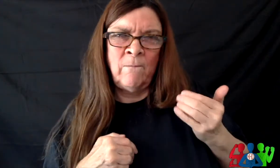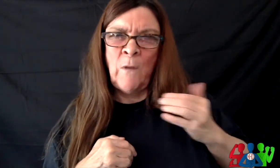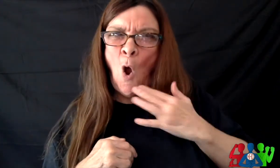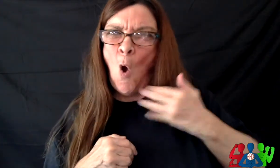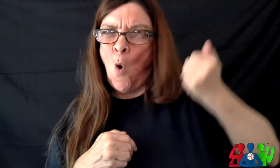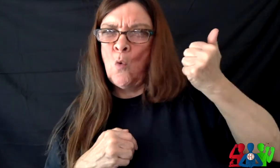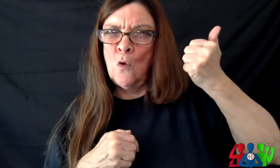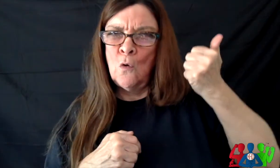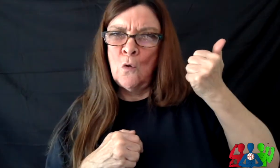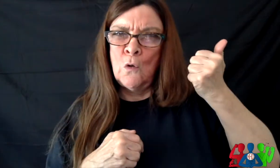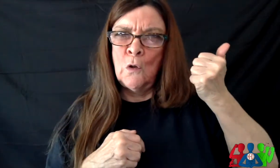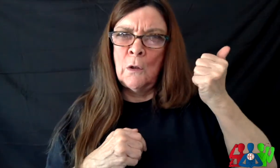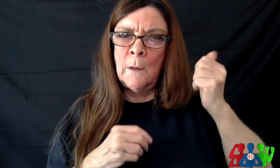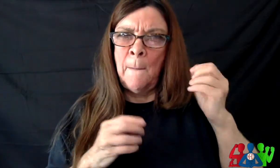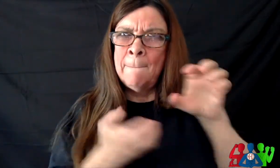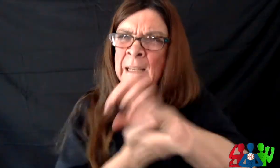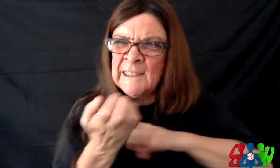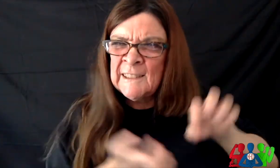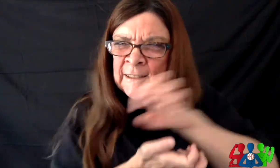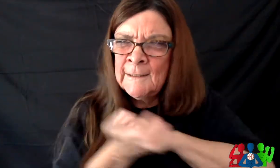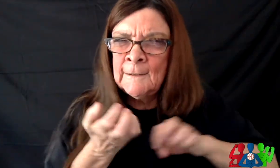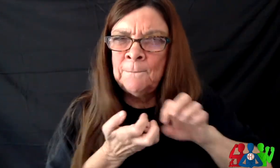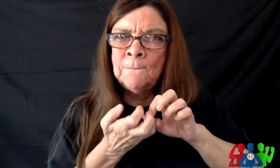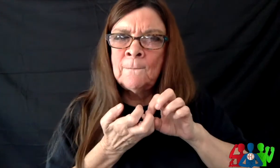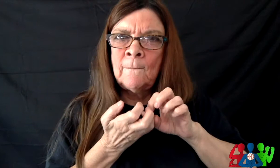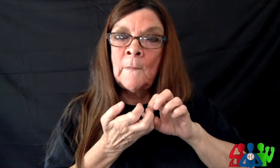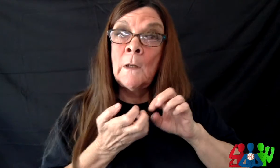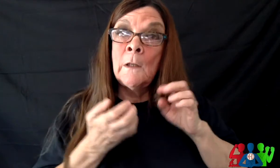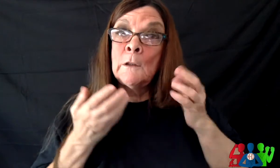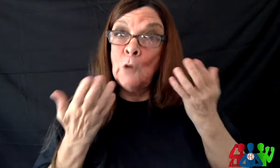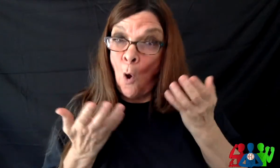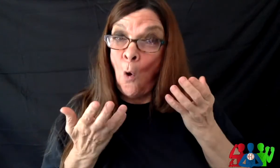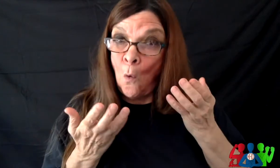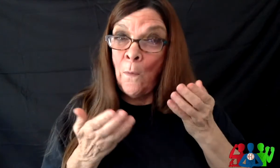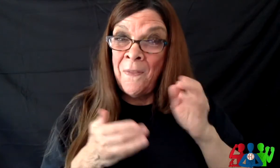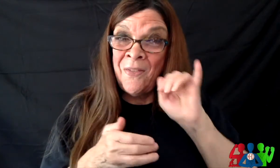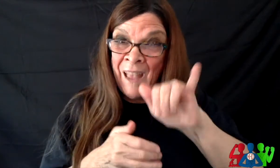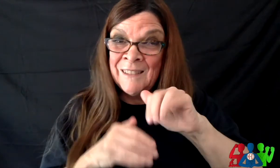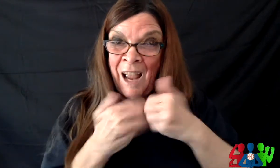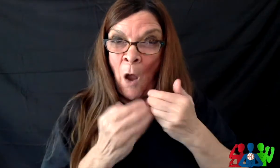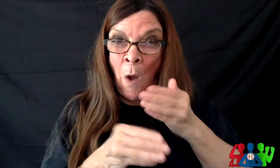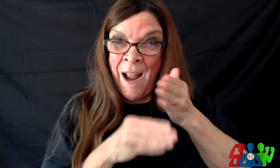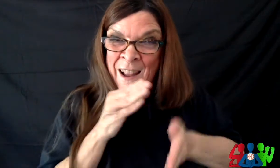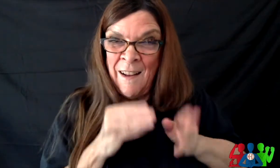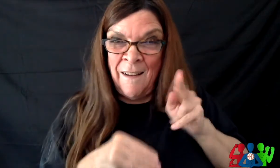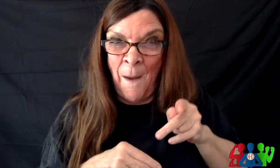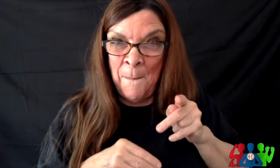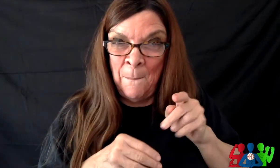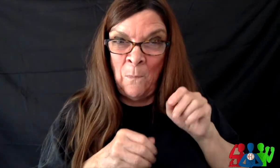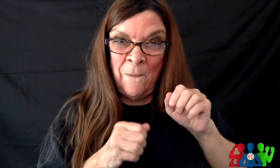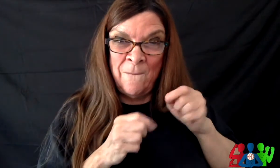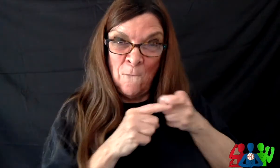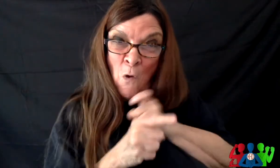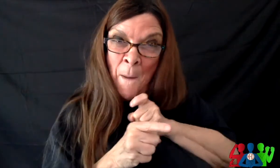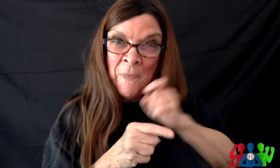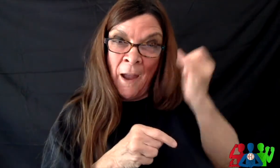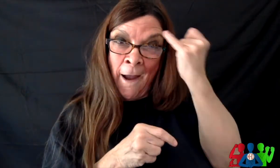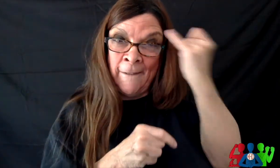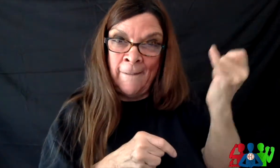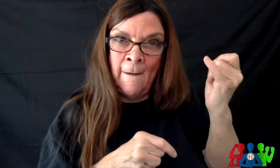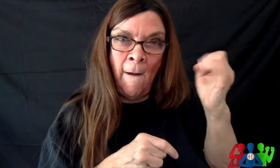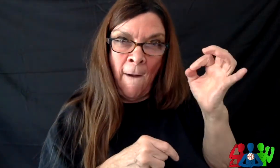of people of other backgrounds, different races, different ages, and have a mix of these